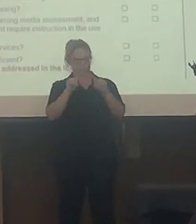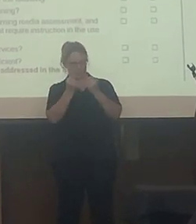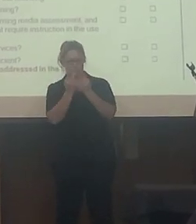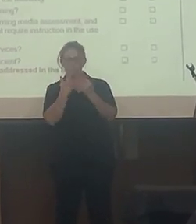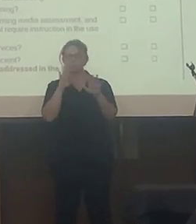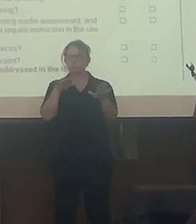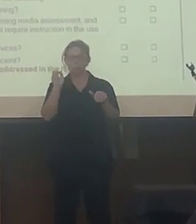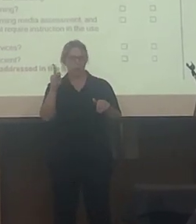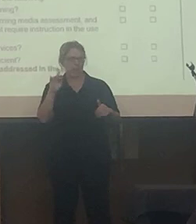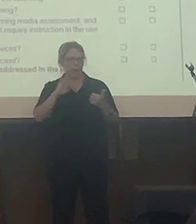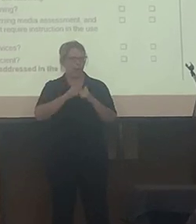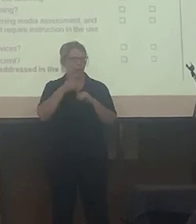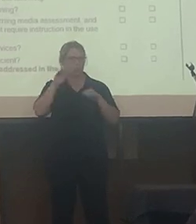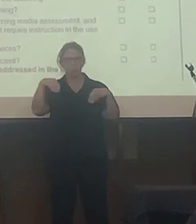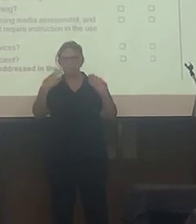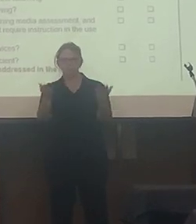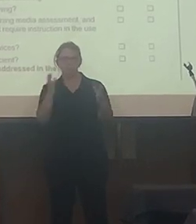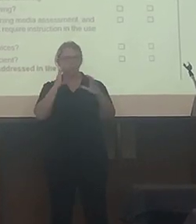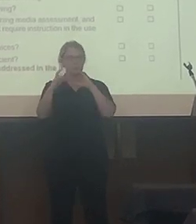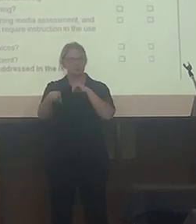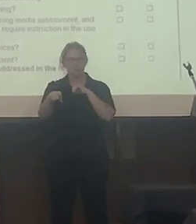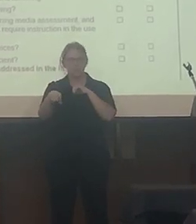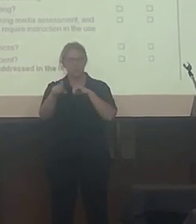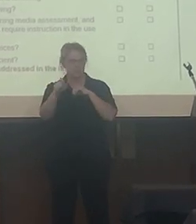to provide communication needs for that child and such i'm an introvert does that